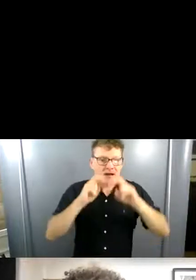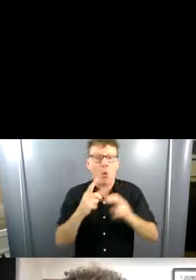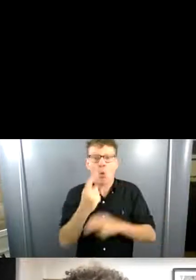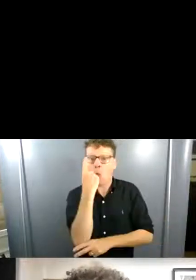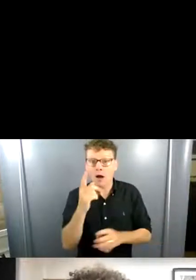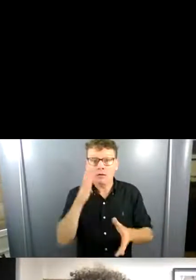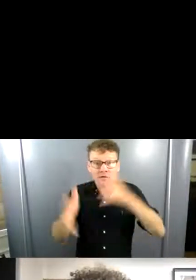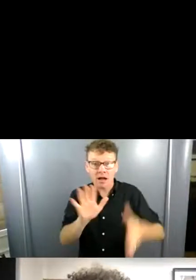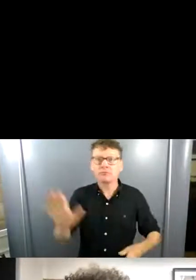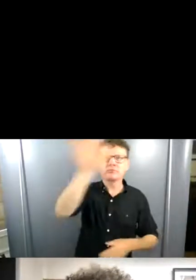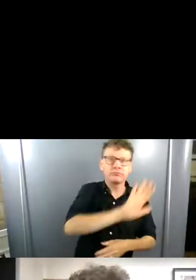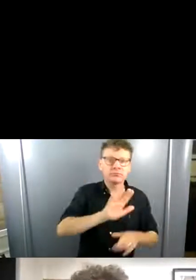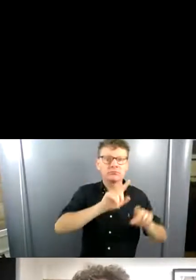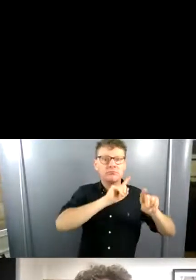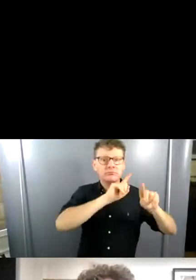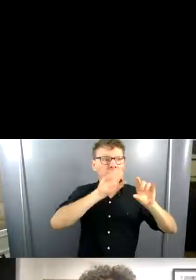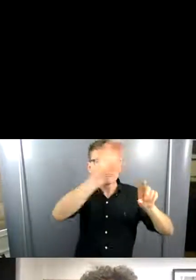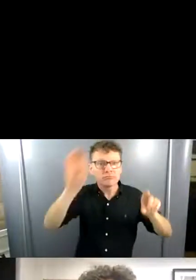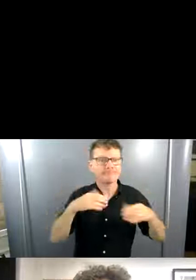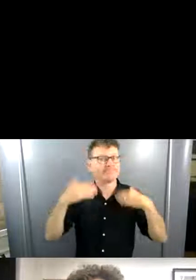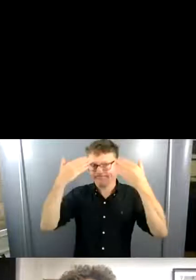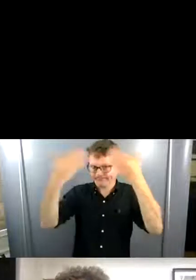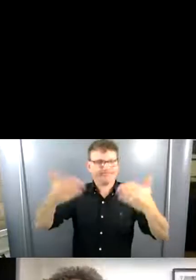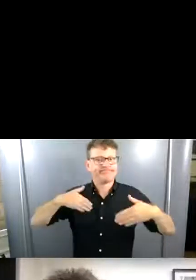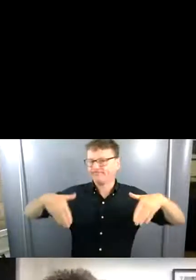so the other reason it isn't shown on the map is it's not closely associated